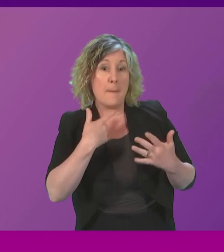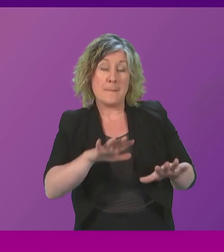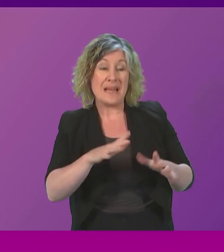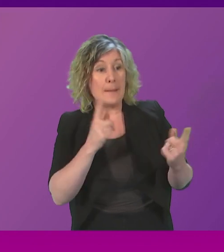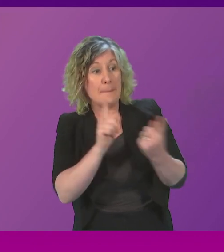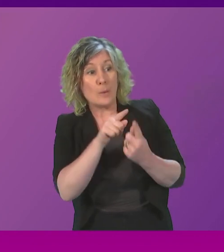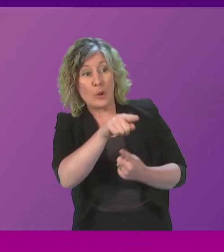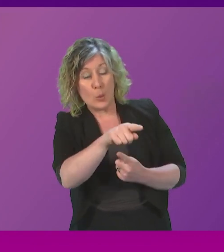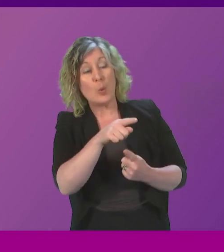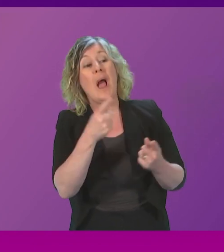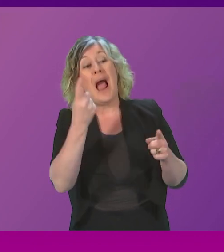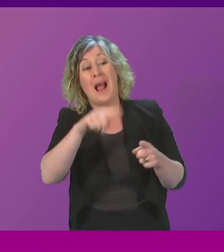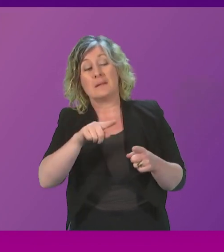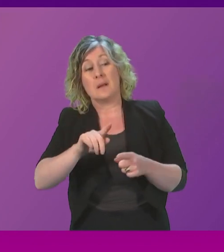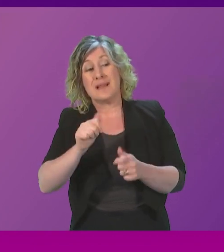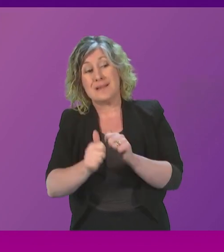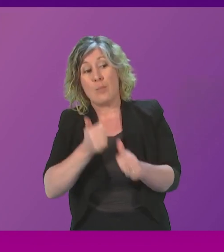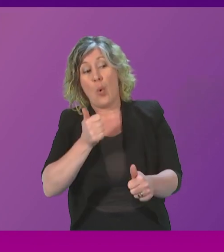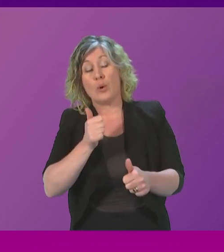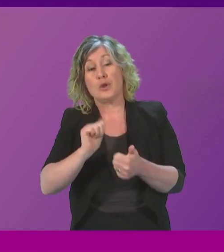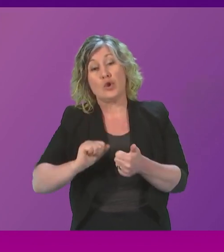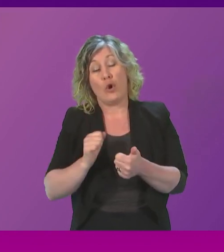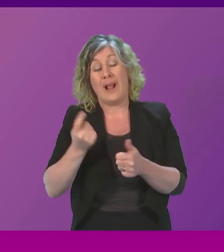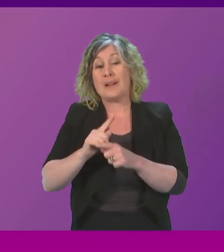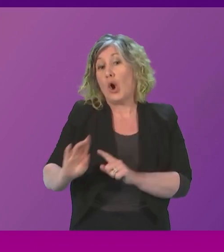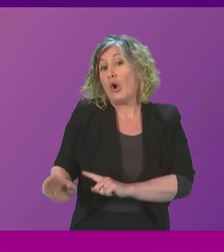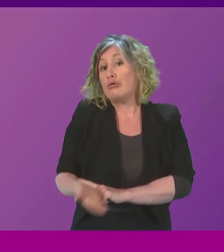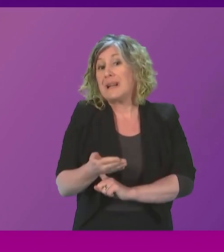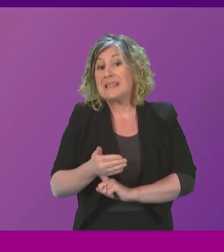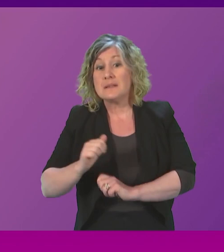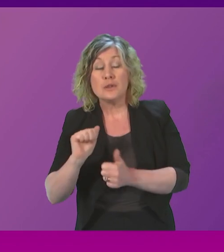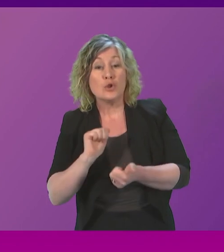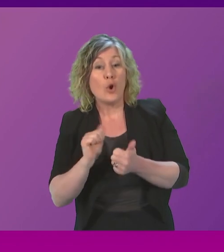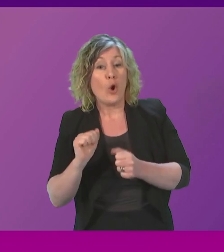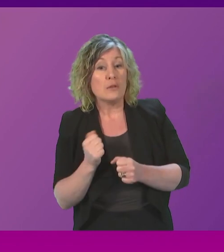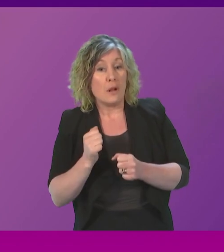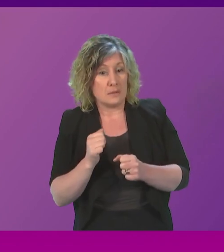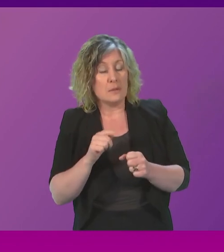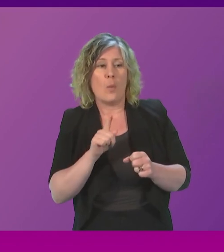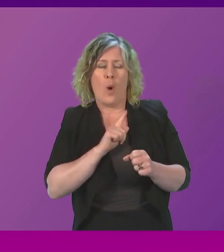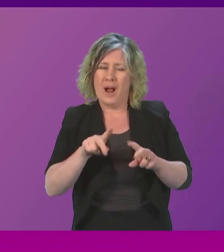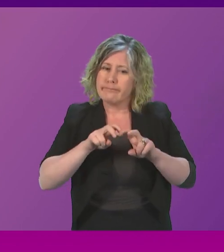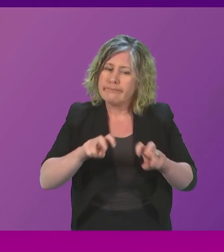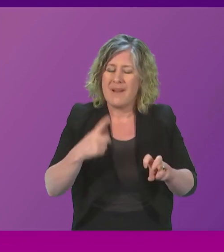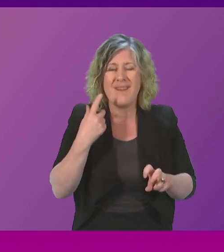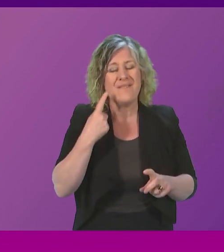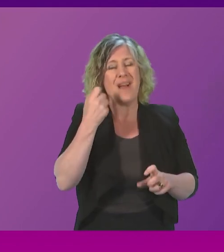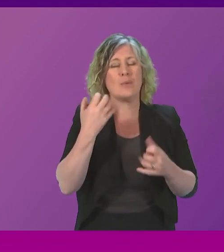and Cricket Scotland following the “Changing the Boundaries” report, which found institutional racism within Cricket Scotland.